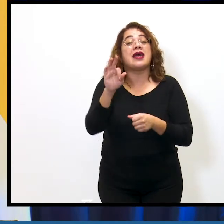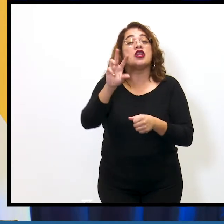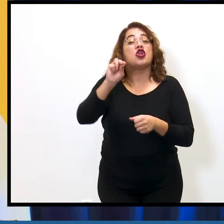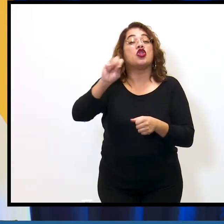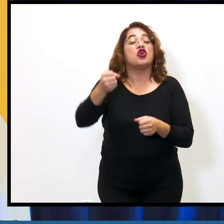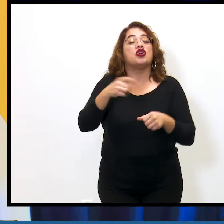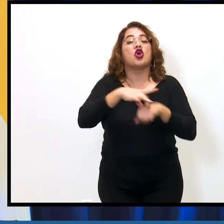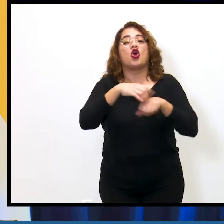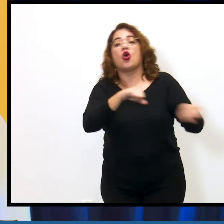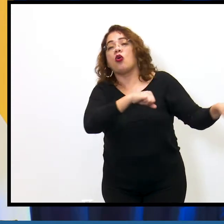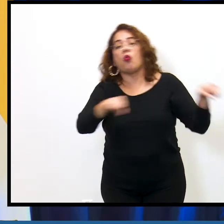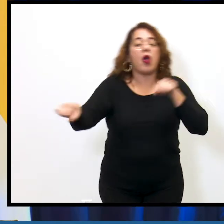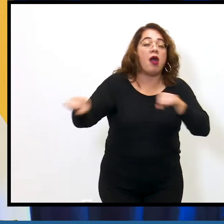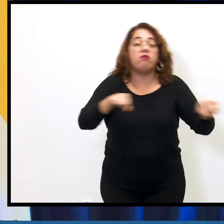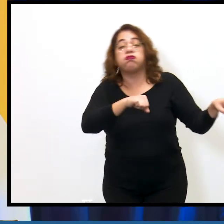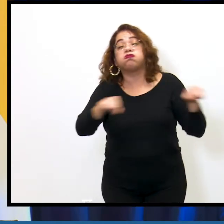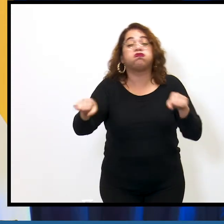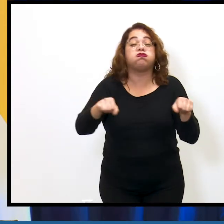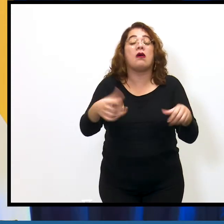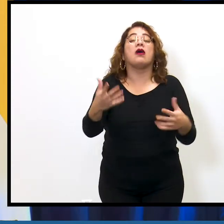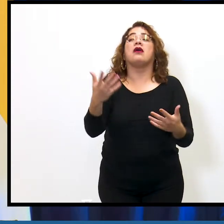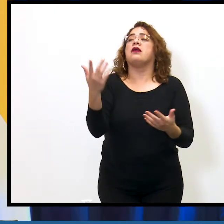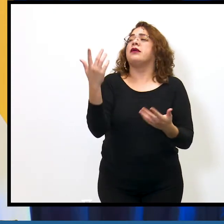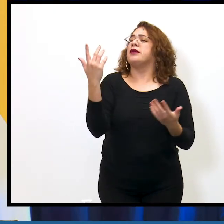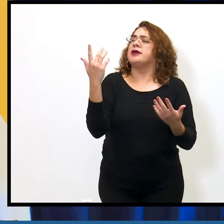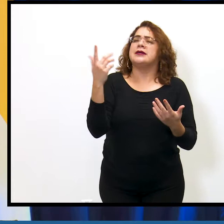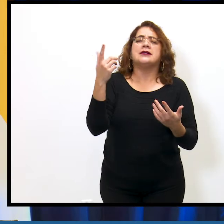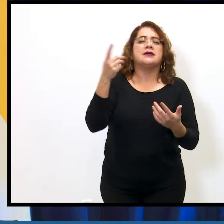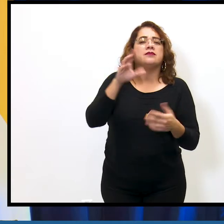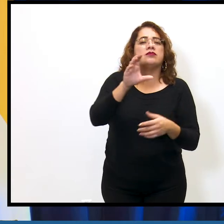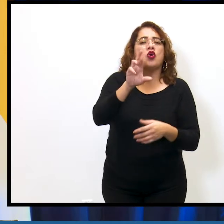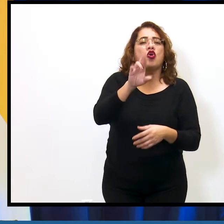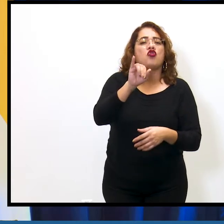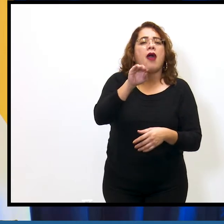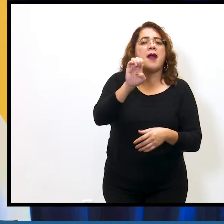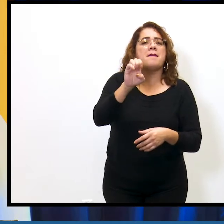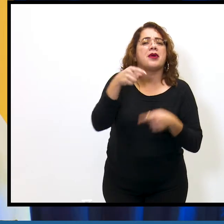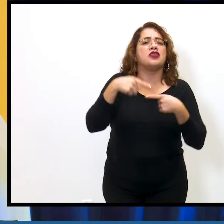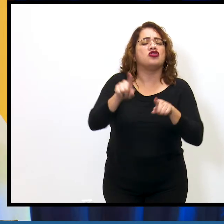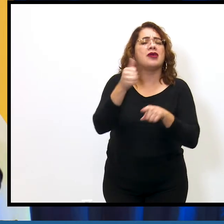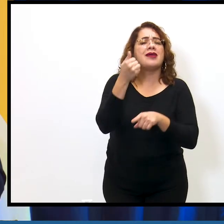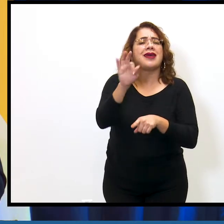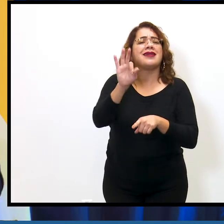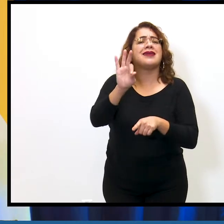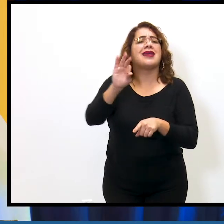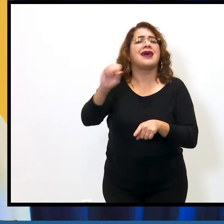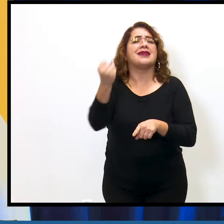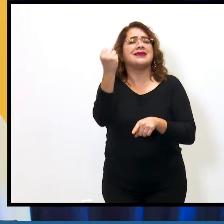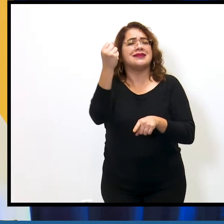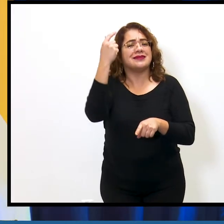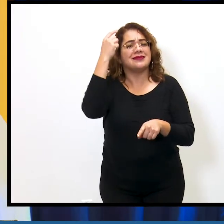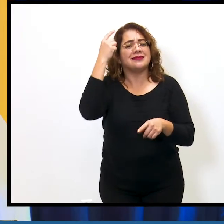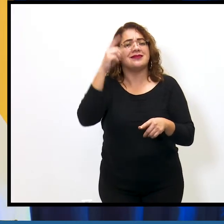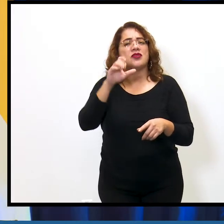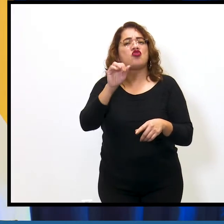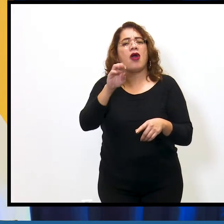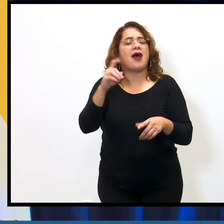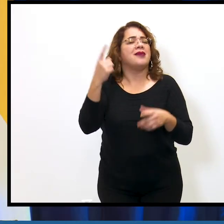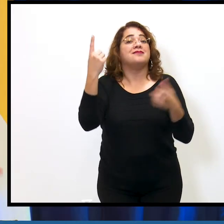not a year where we had a crime spike in the 1990s, this is the single biggest threat we have